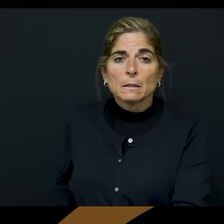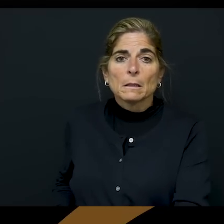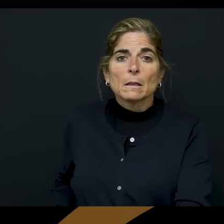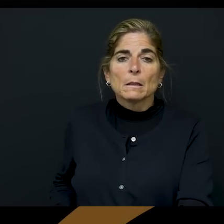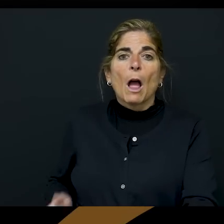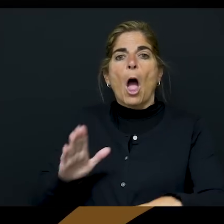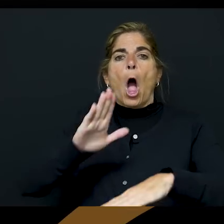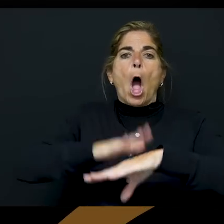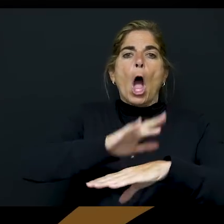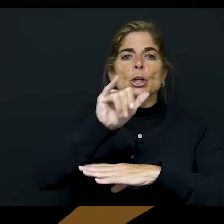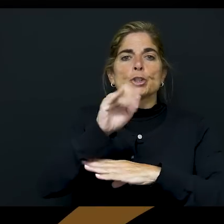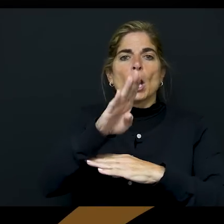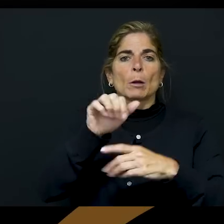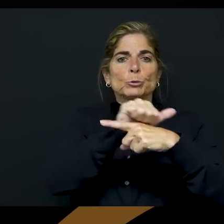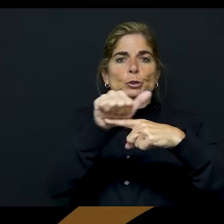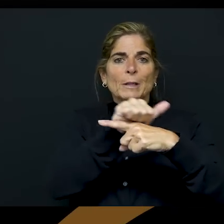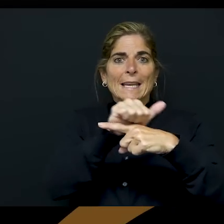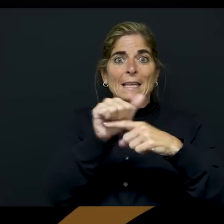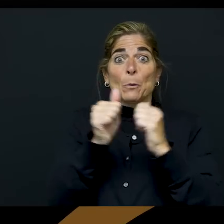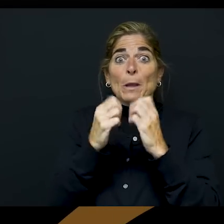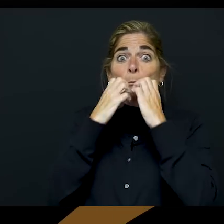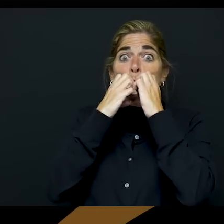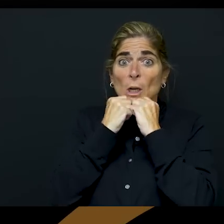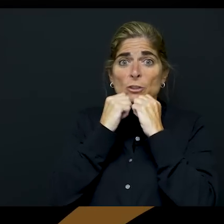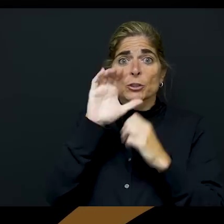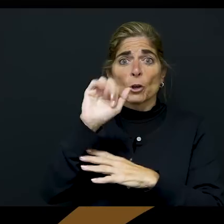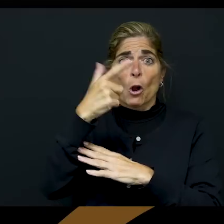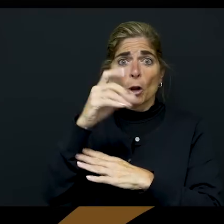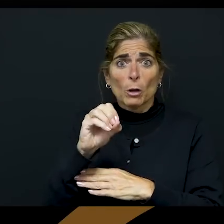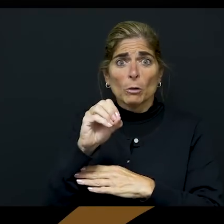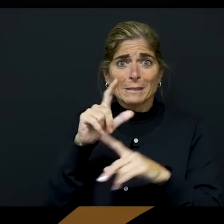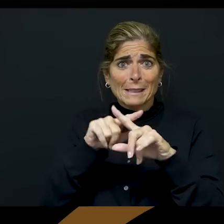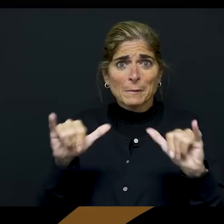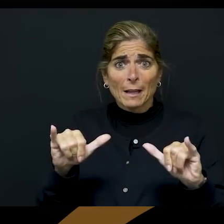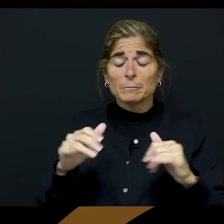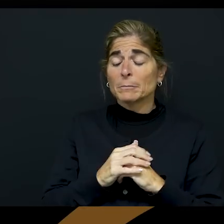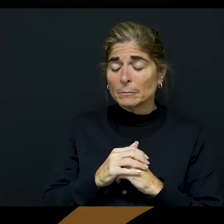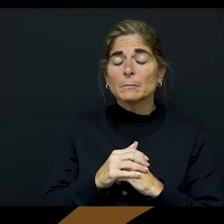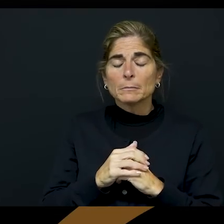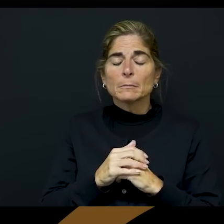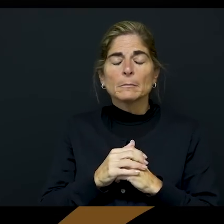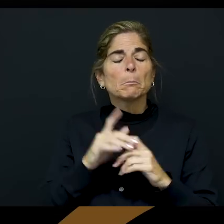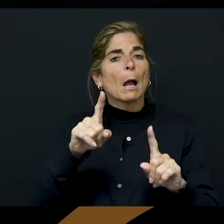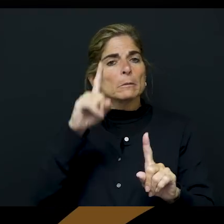It was literally on the job training with precious cargo on board. I also had a bit of an epiphany.